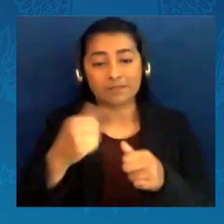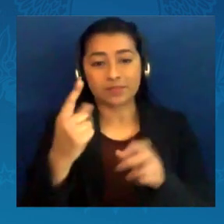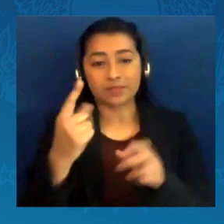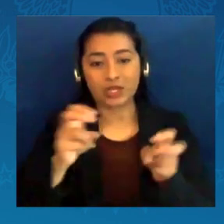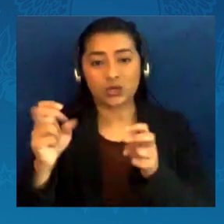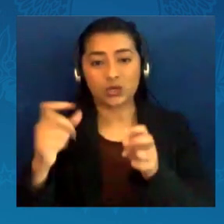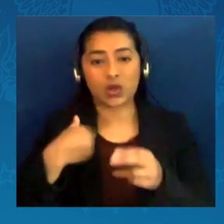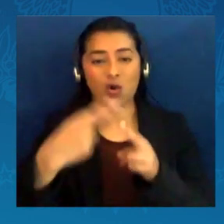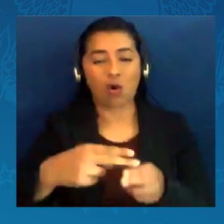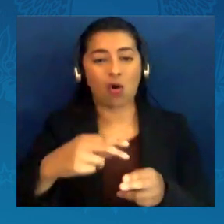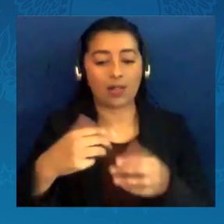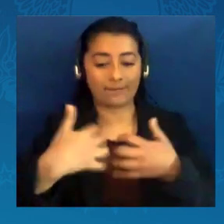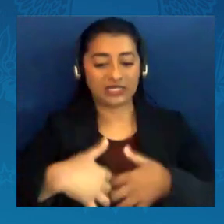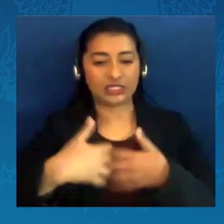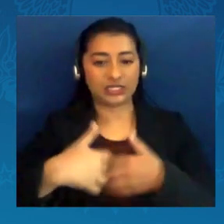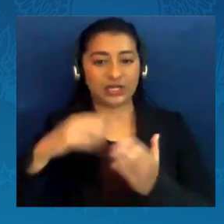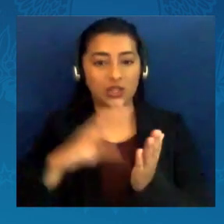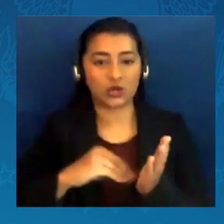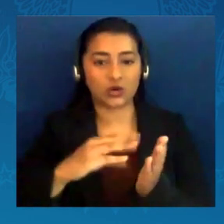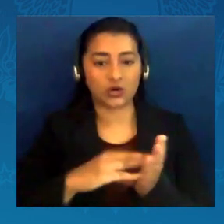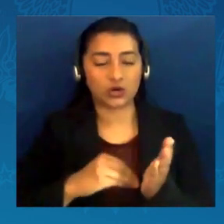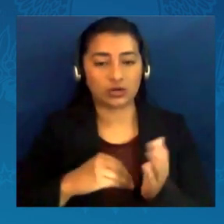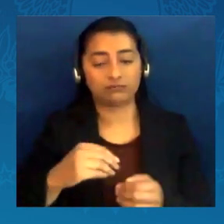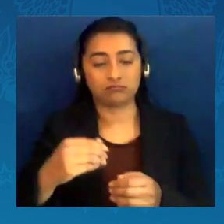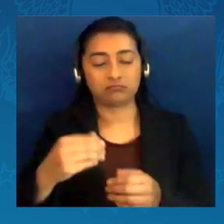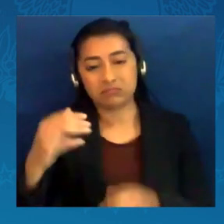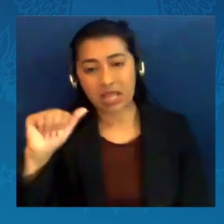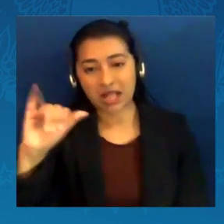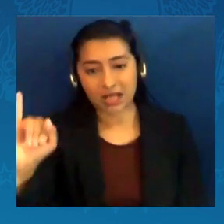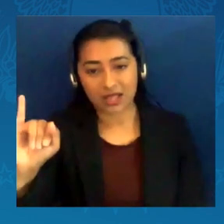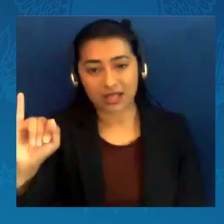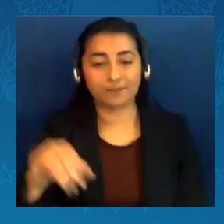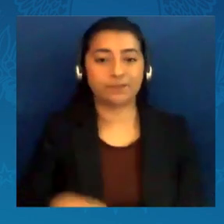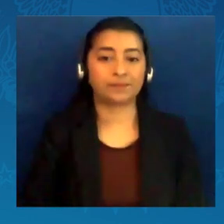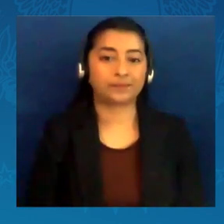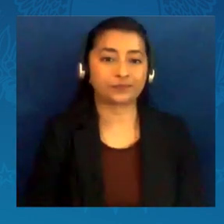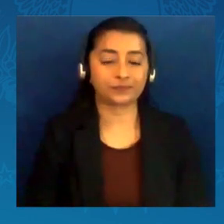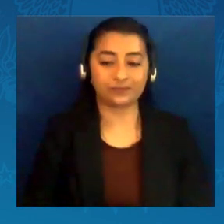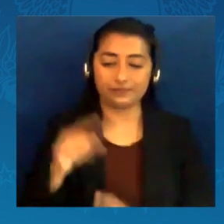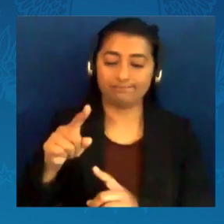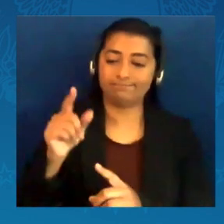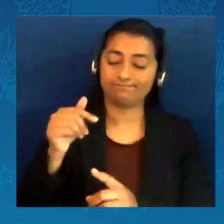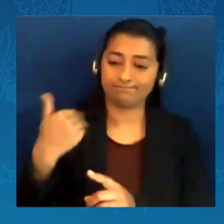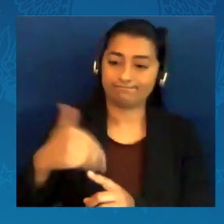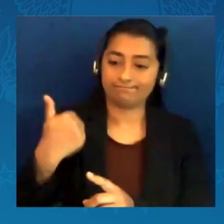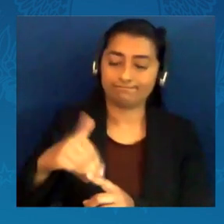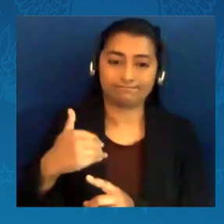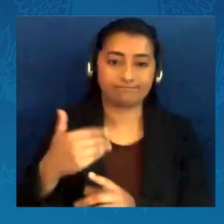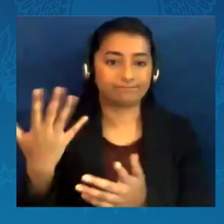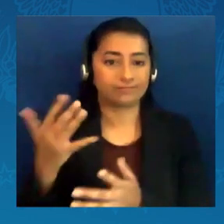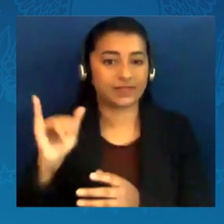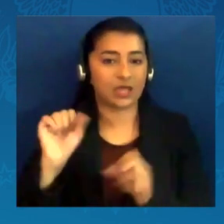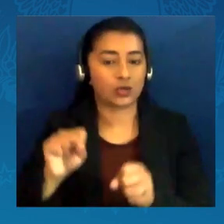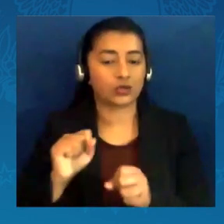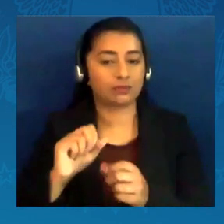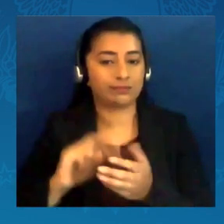AI -- and what that means. Because artificial intelligence is fueling so much